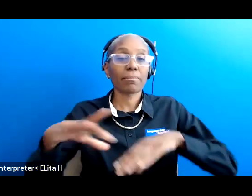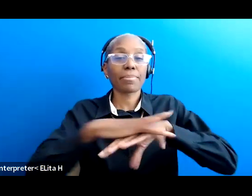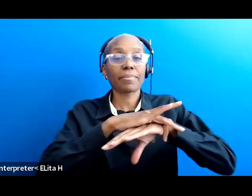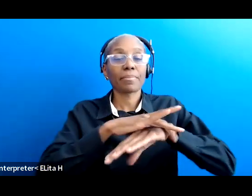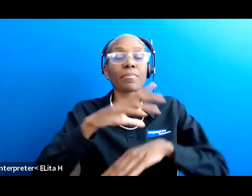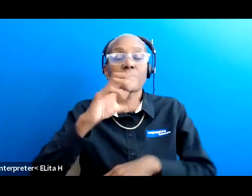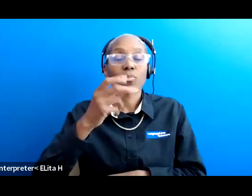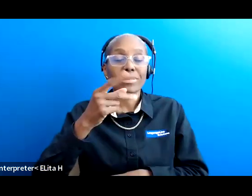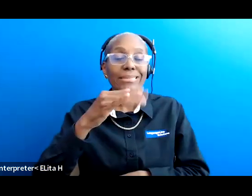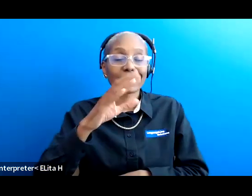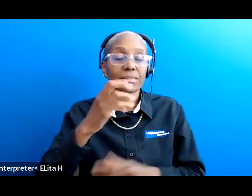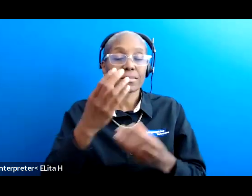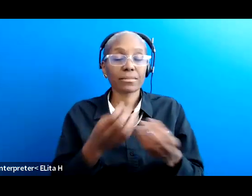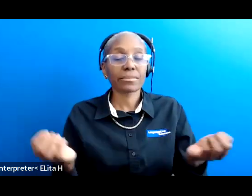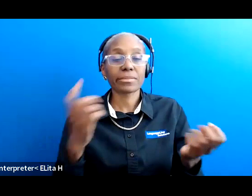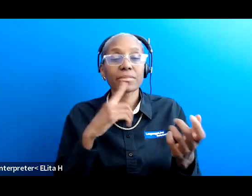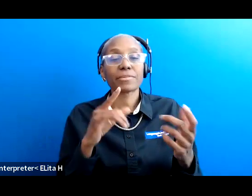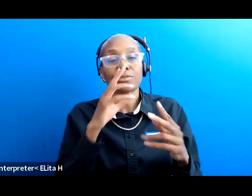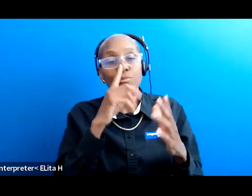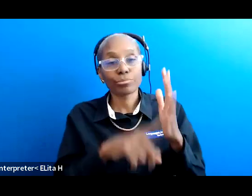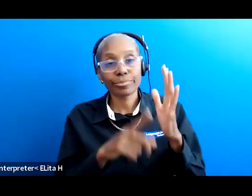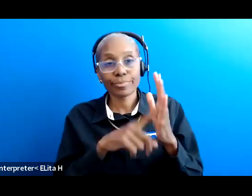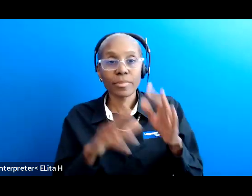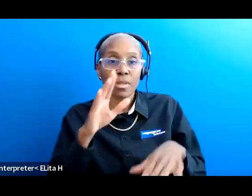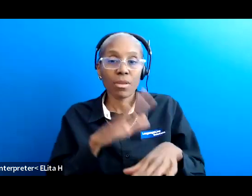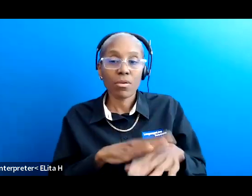If you see any of these, if you look them up on the internet and